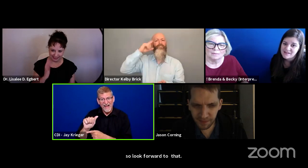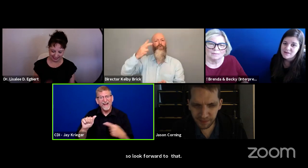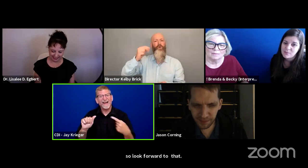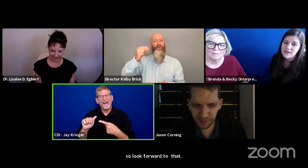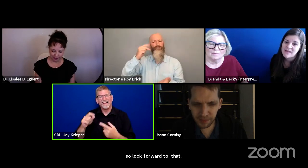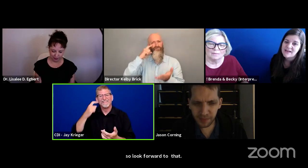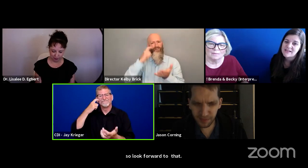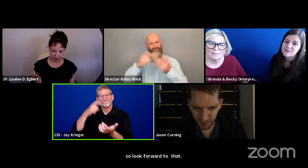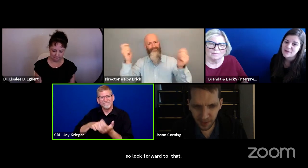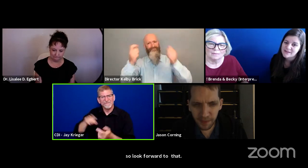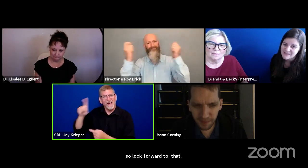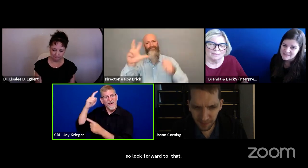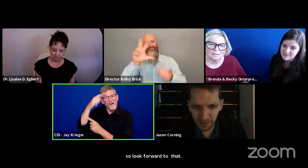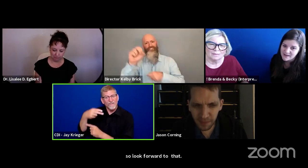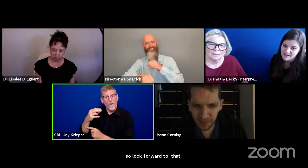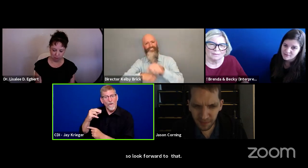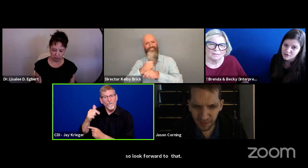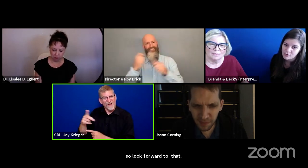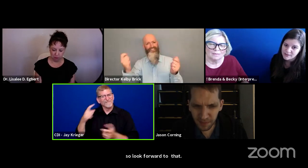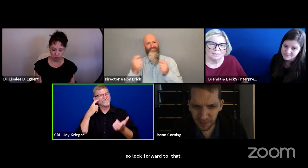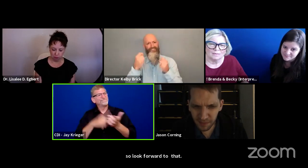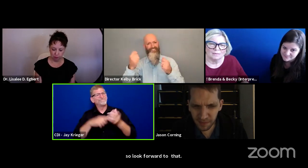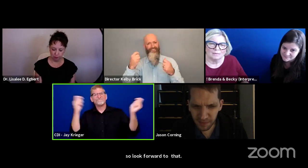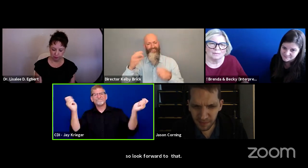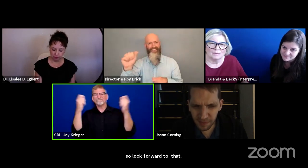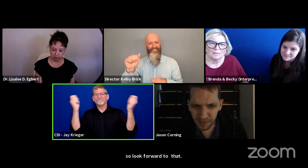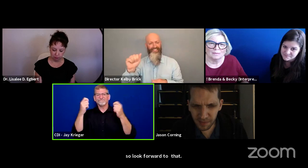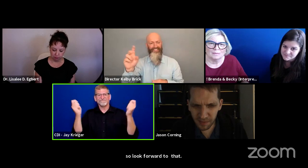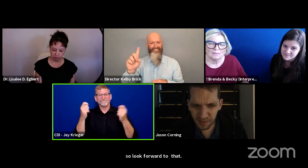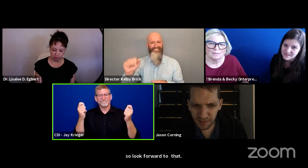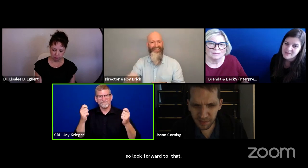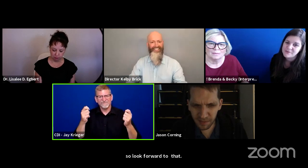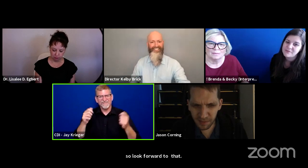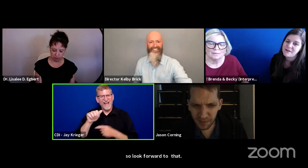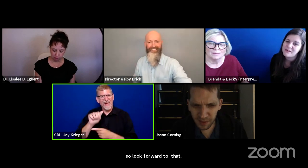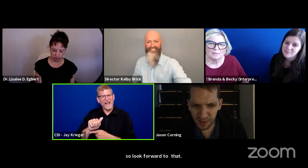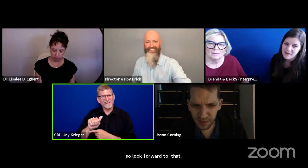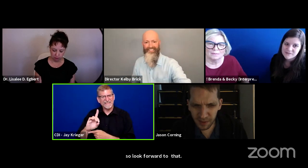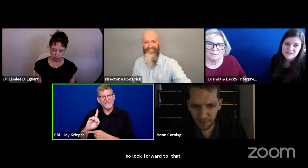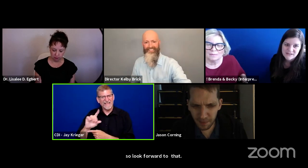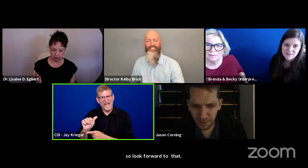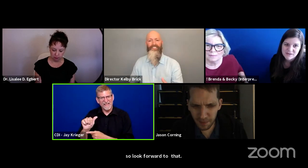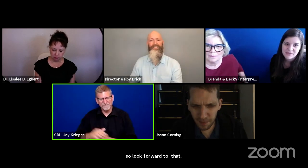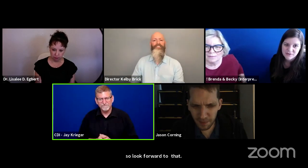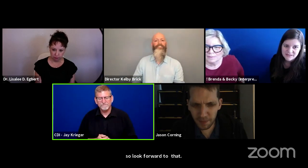That has been recognized by Governor Hogan, and we're very proud to celebrate 30 years